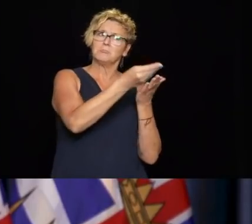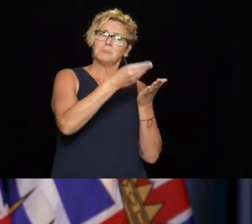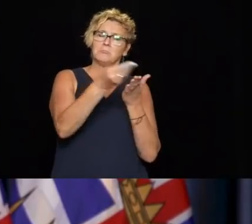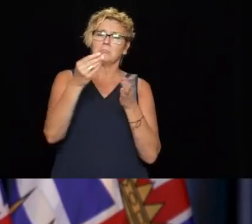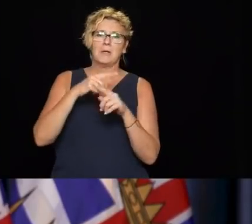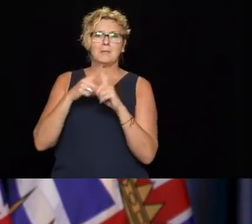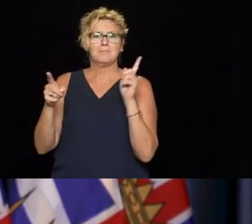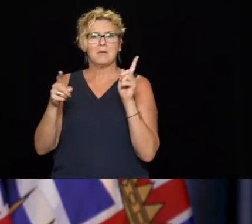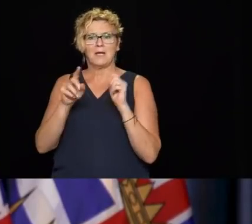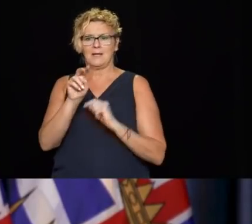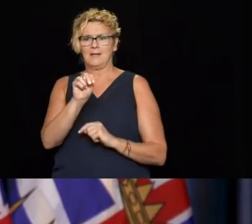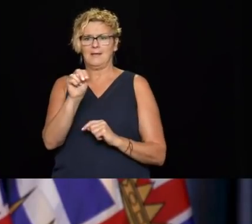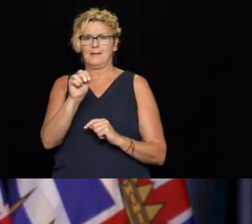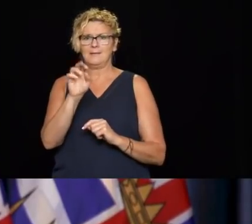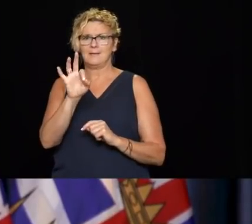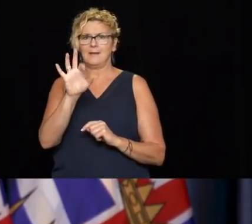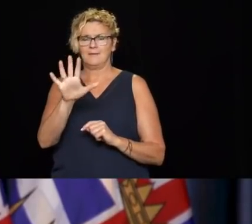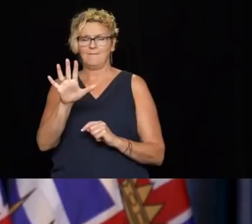respect that the change over time